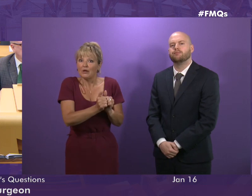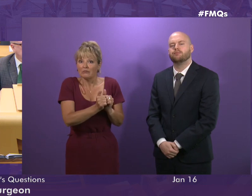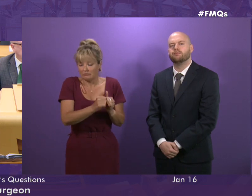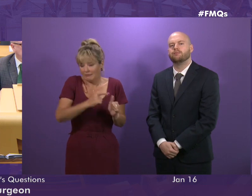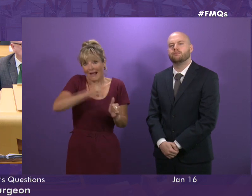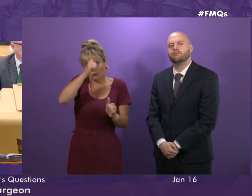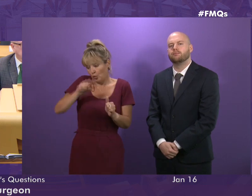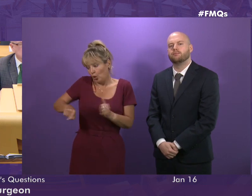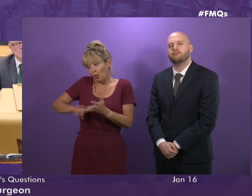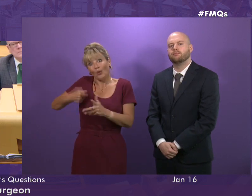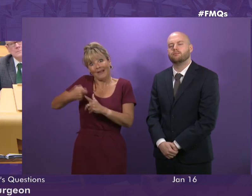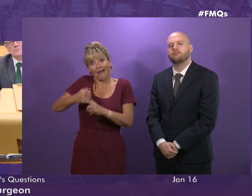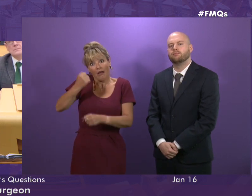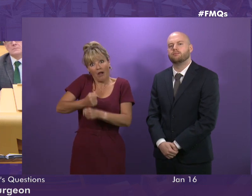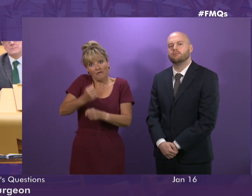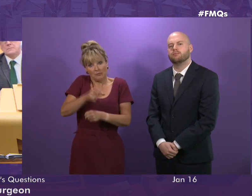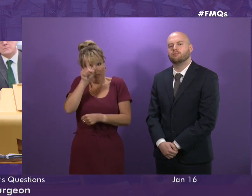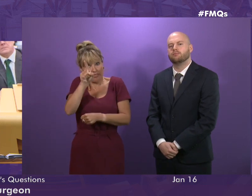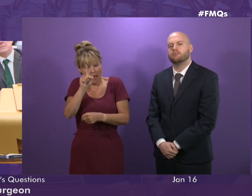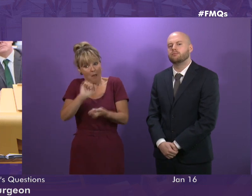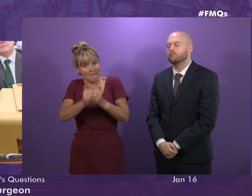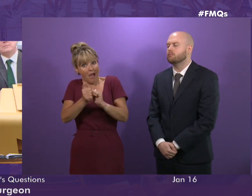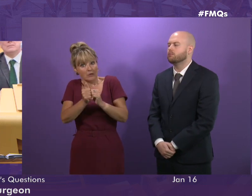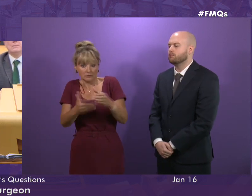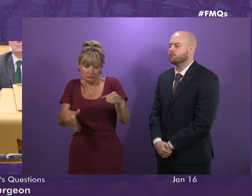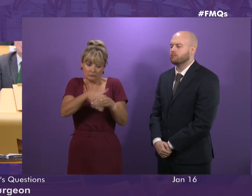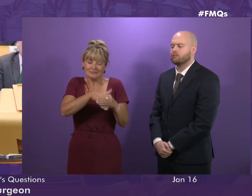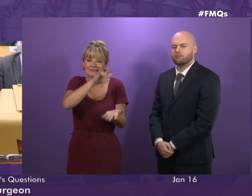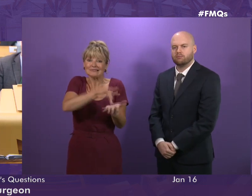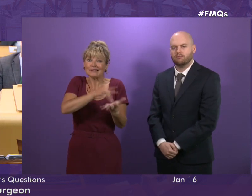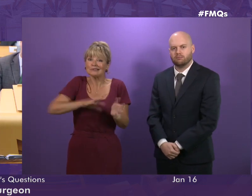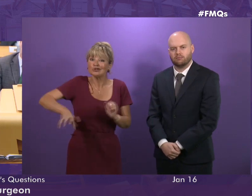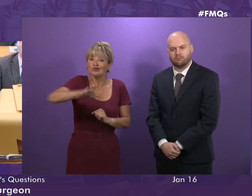Kingdom Government is a partner in city region and growth deals. I do not believe that Audit